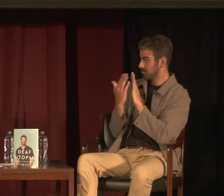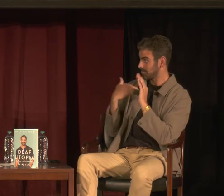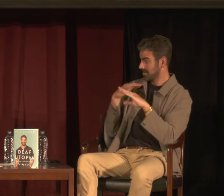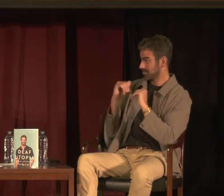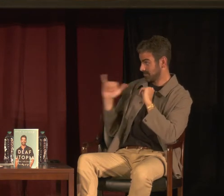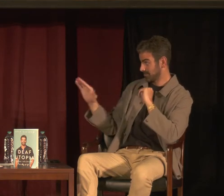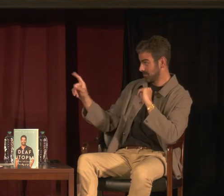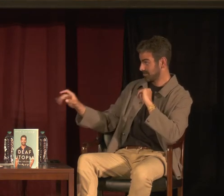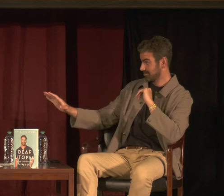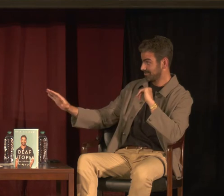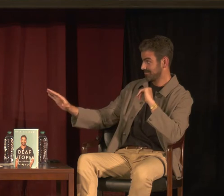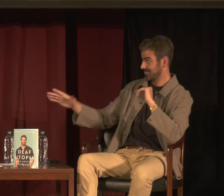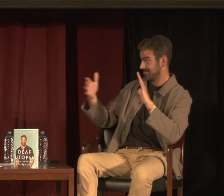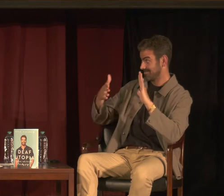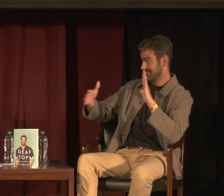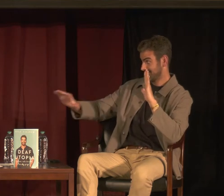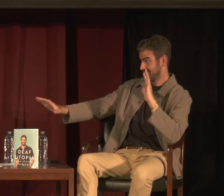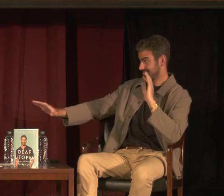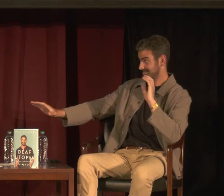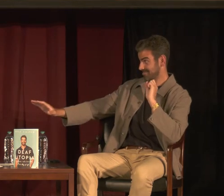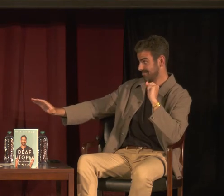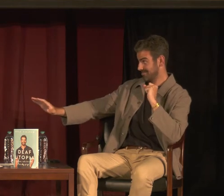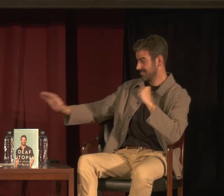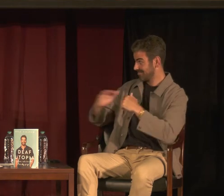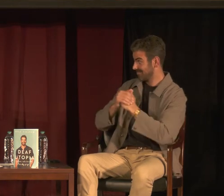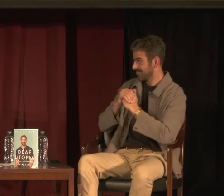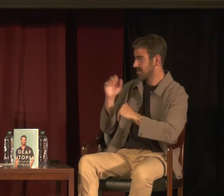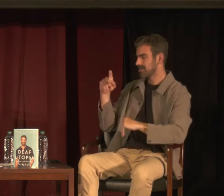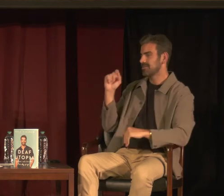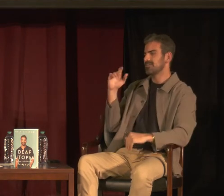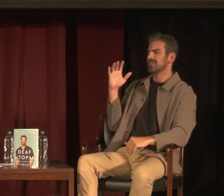Well, you know, when the casting director first you're talking about when they first approach me for a minute. Yeah, for America's Next Top Model.